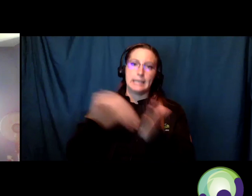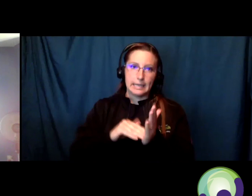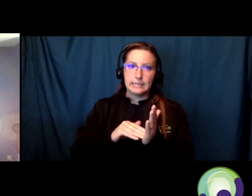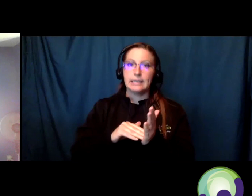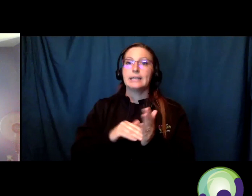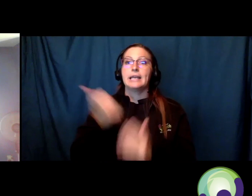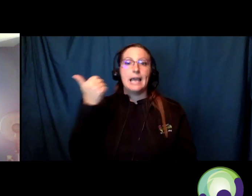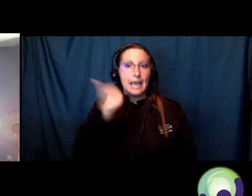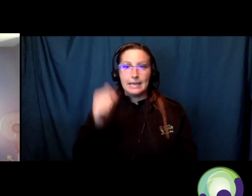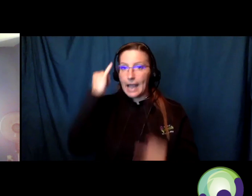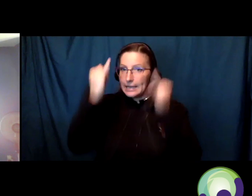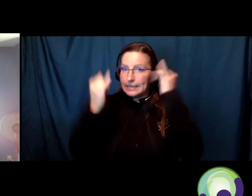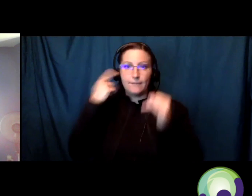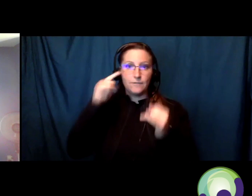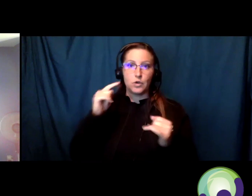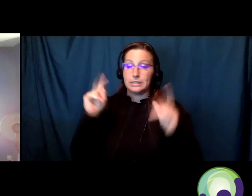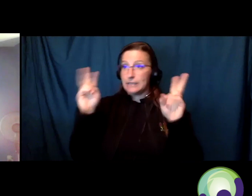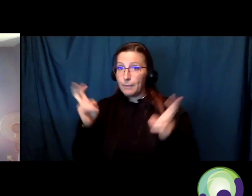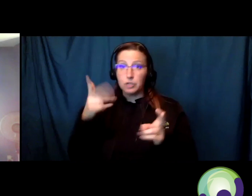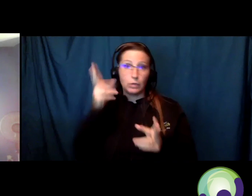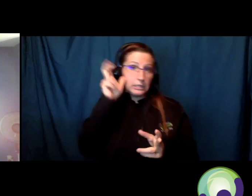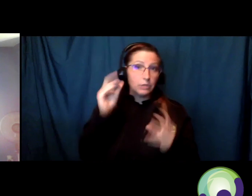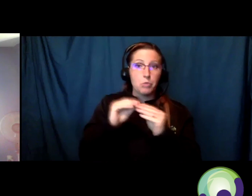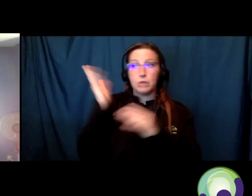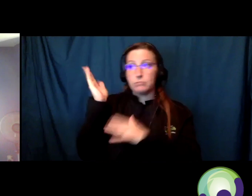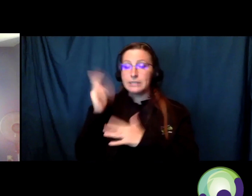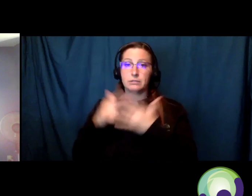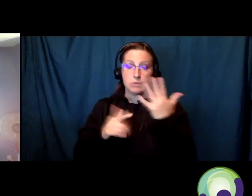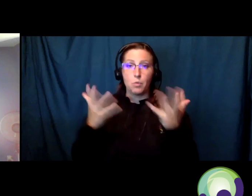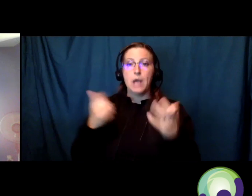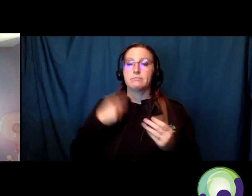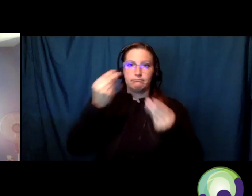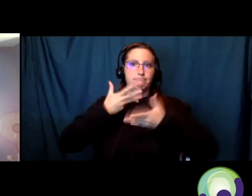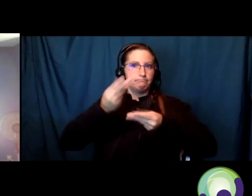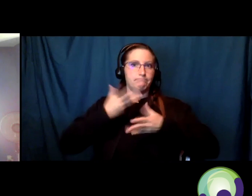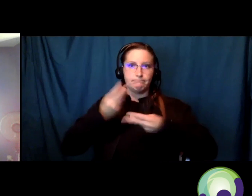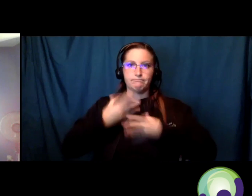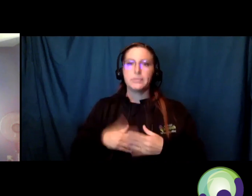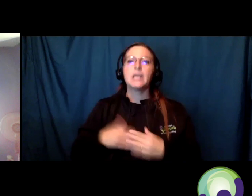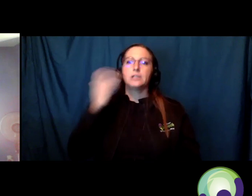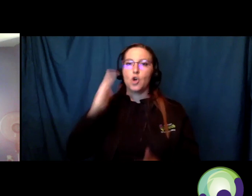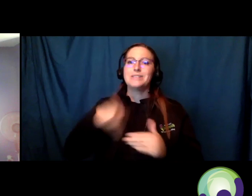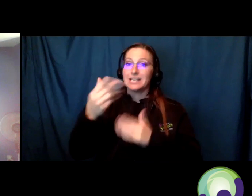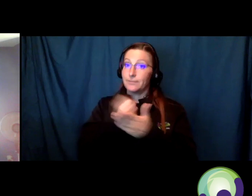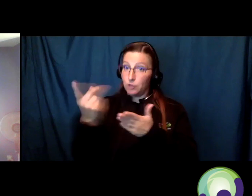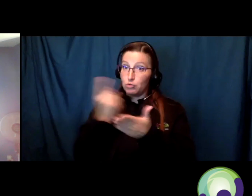keep them coming to us and we know the next couple weeks are gonna be a little stressful because we're starting to see